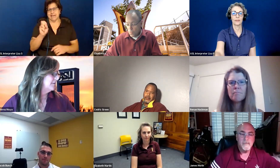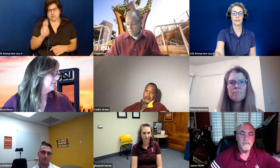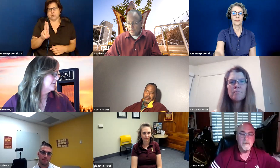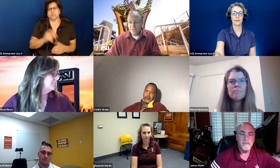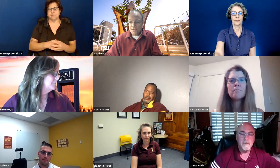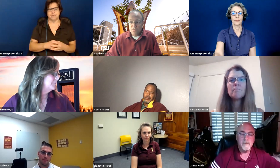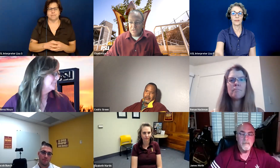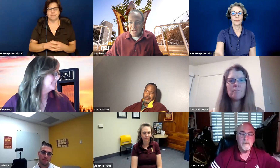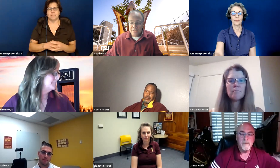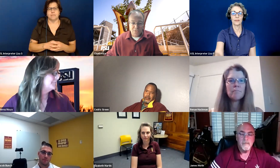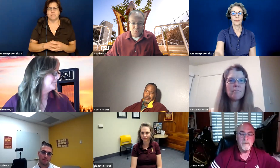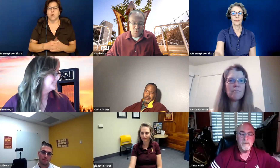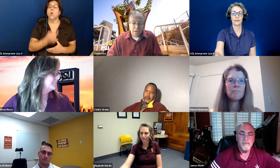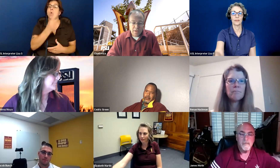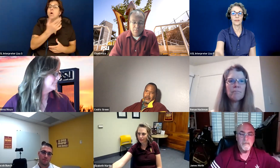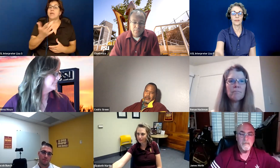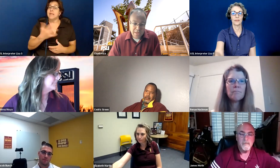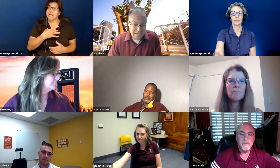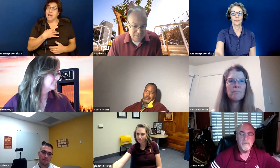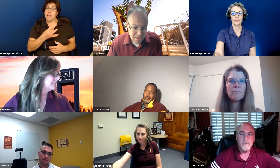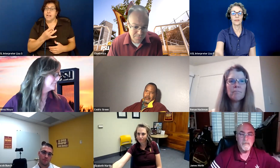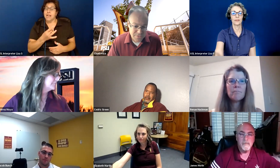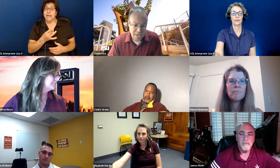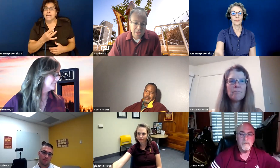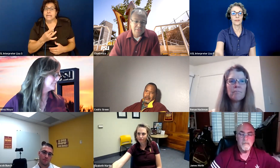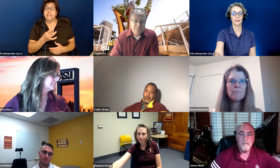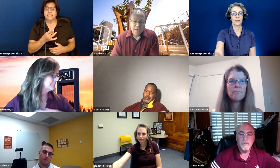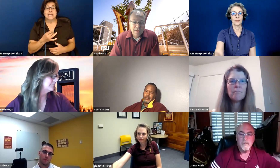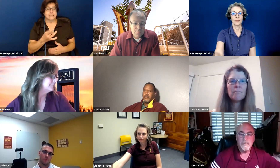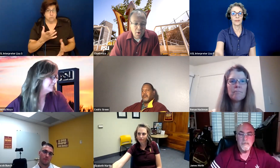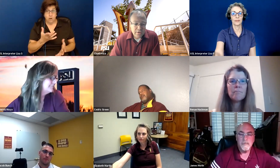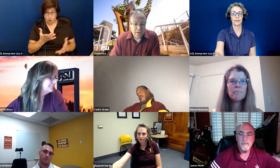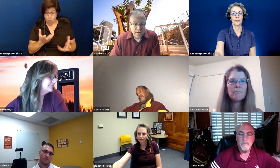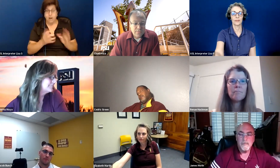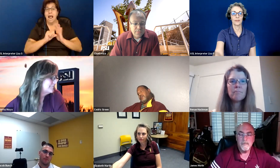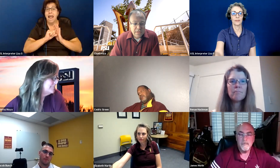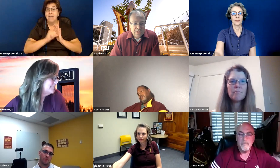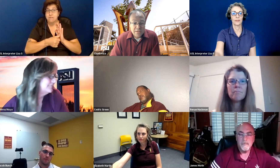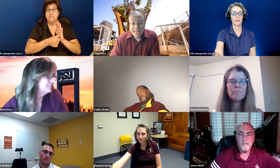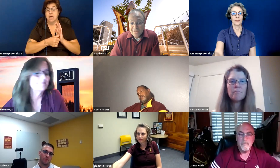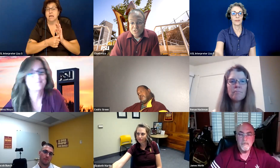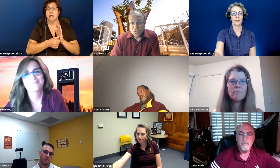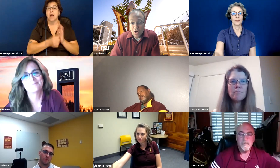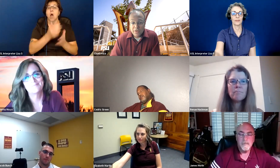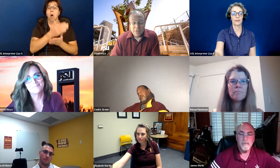One of the things that we would like to do as emphasize part of the ASU charter.